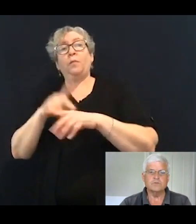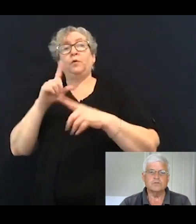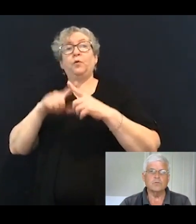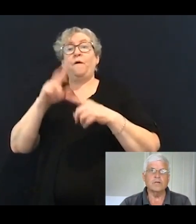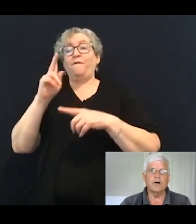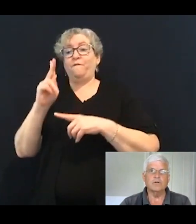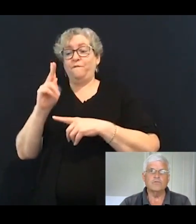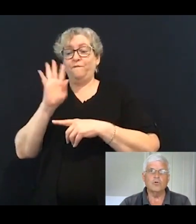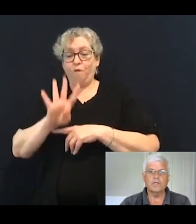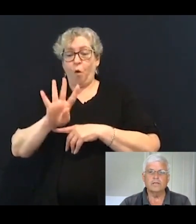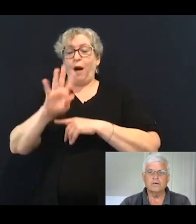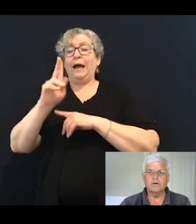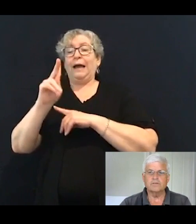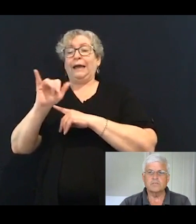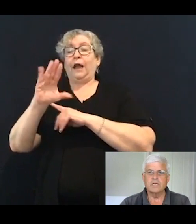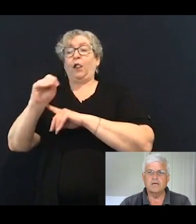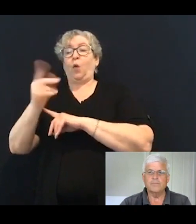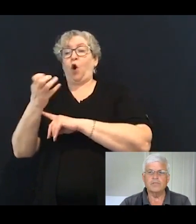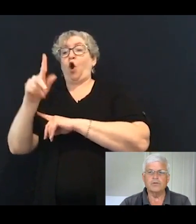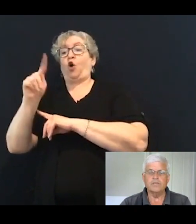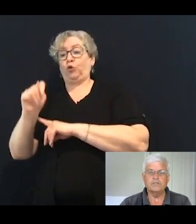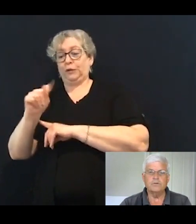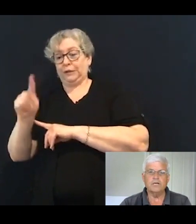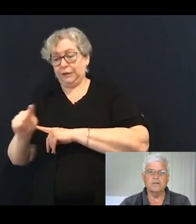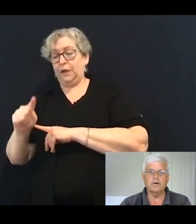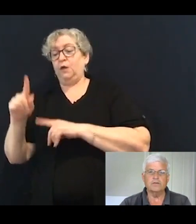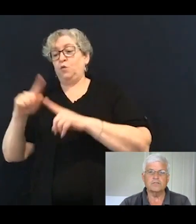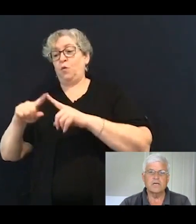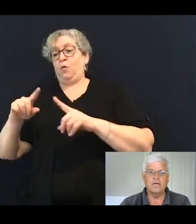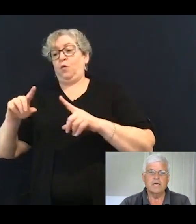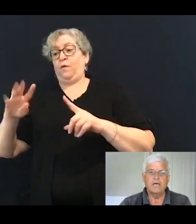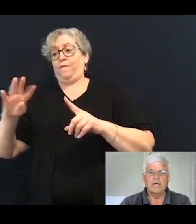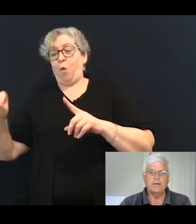kilohertz and 32 kilohertz requires